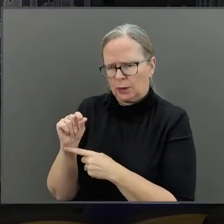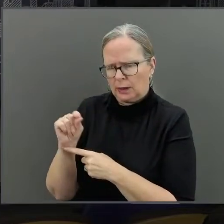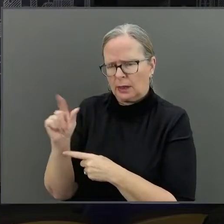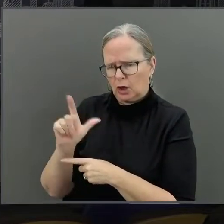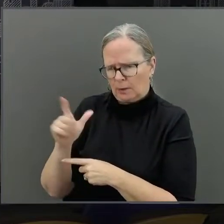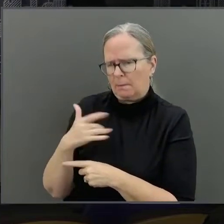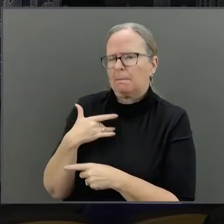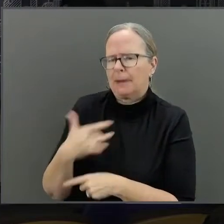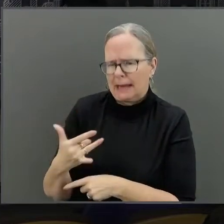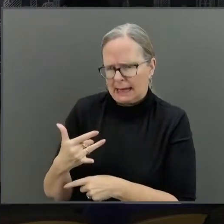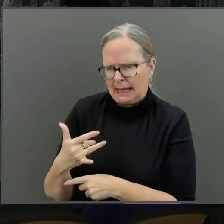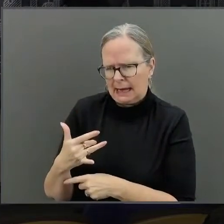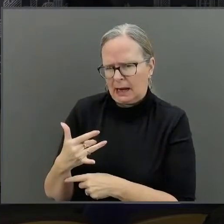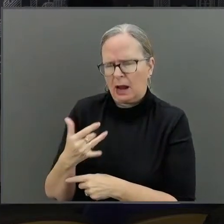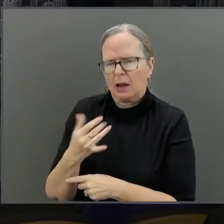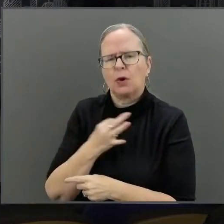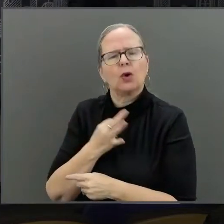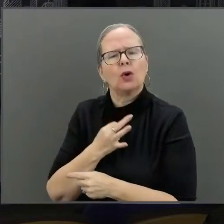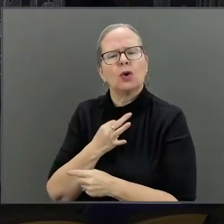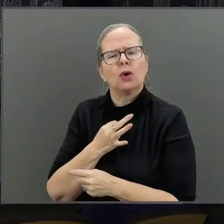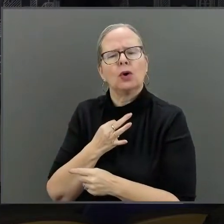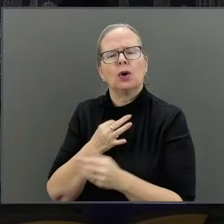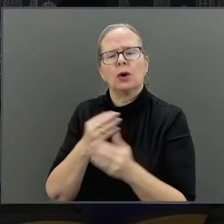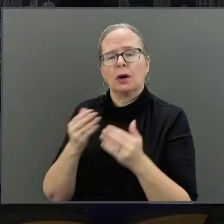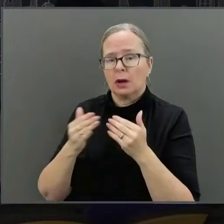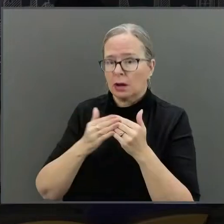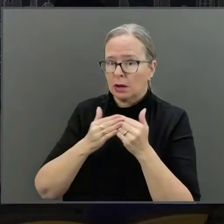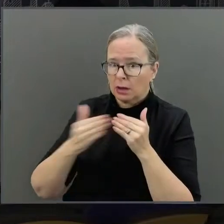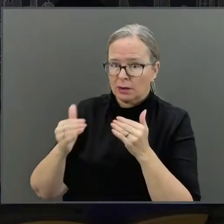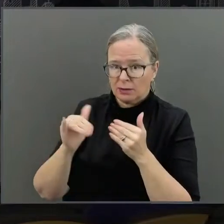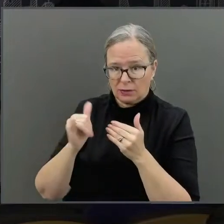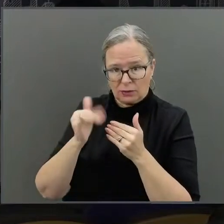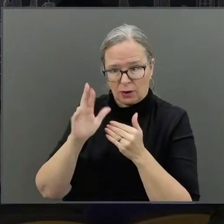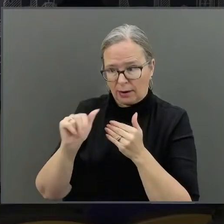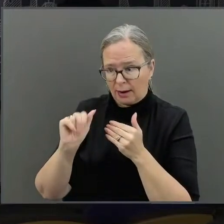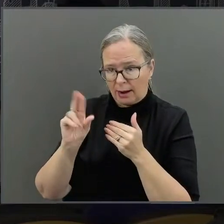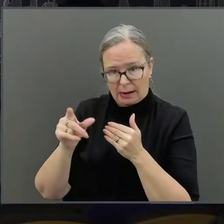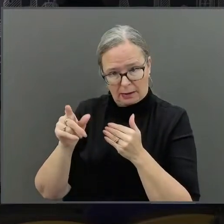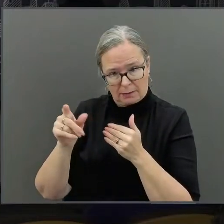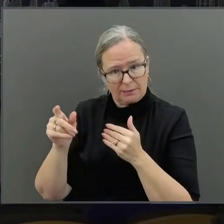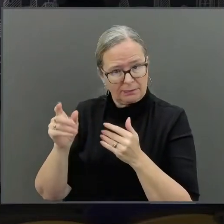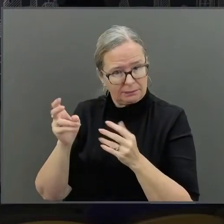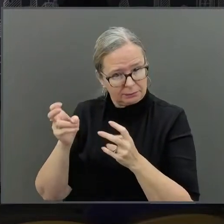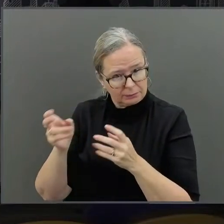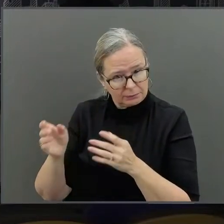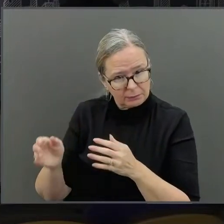drier than they are in June so we know that uh temperature is one of the key factors in water